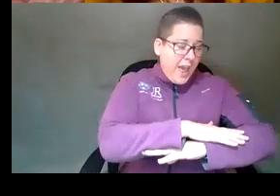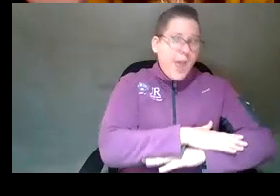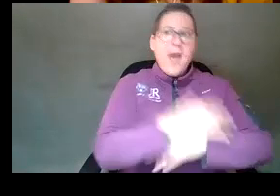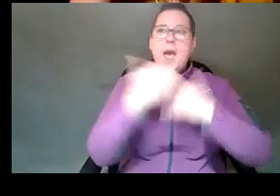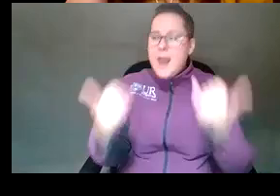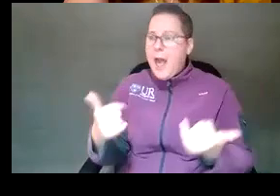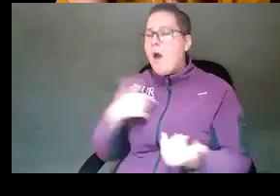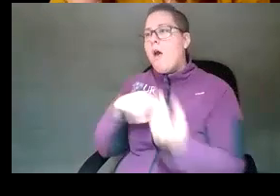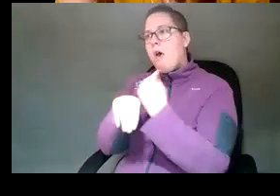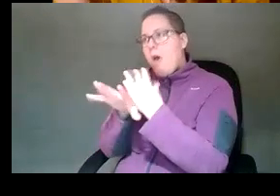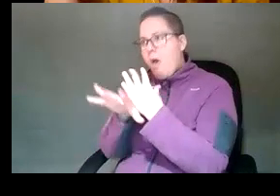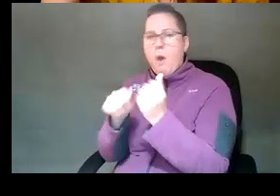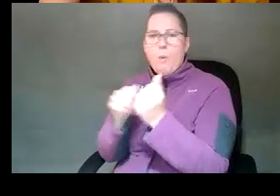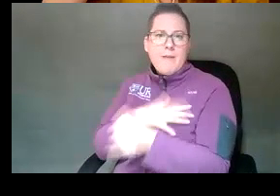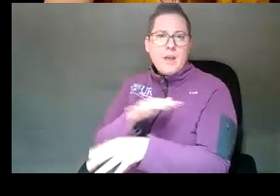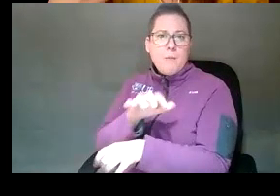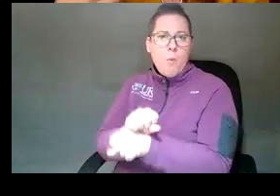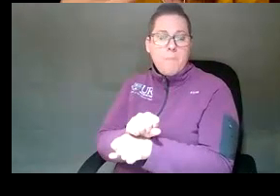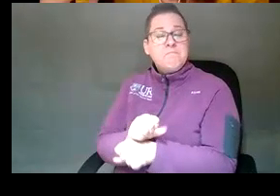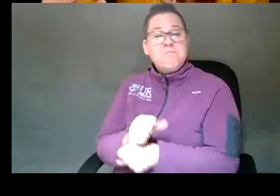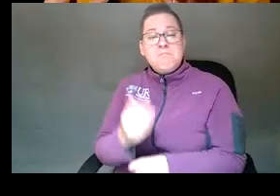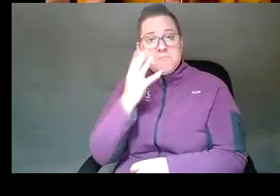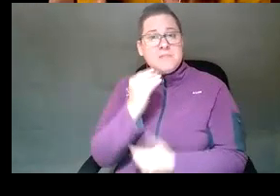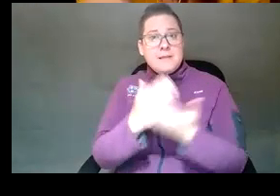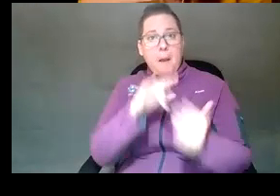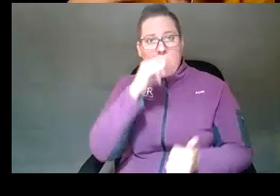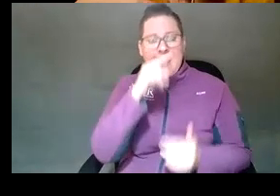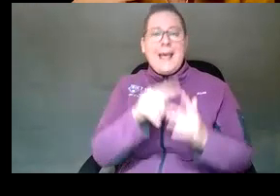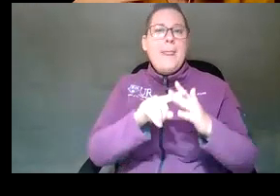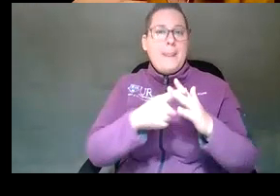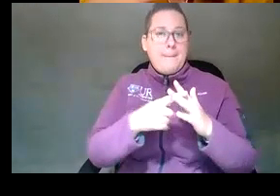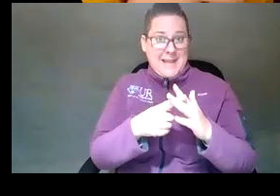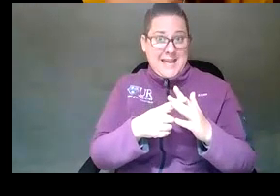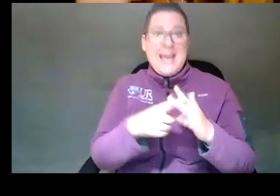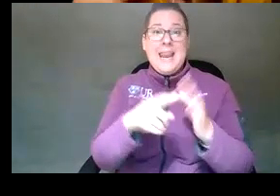for a video and so I've had kids that at least at the start we start with the videos off and we just